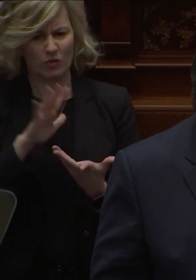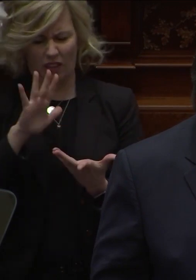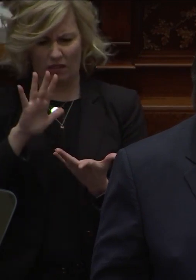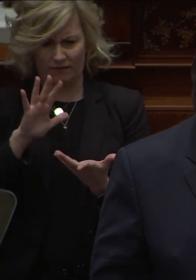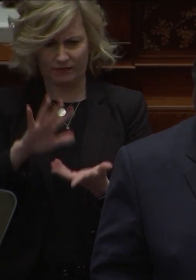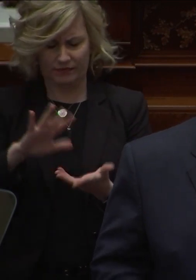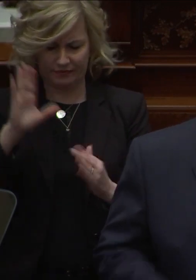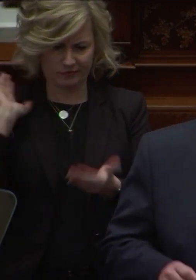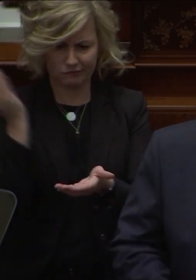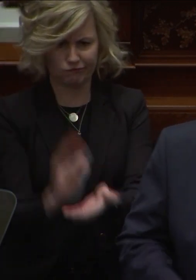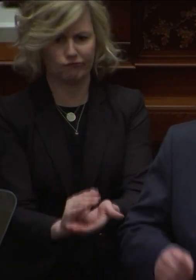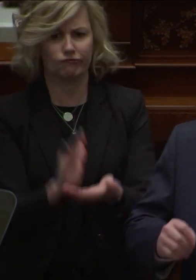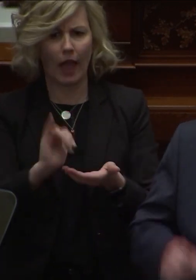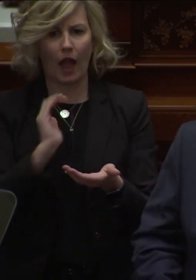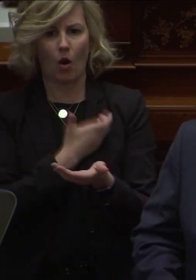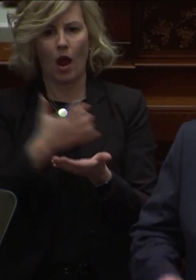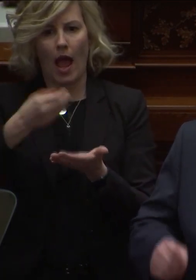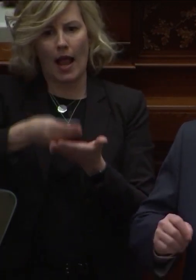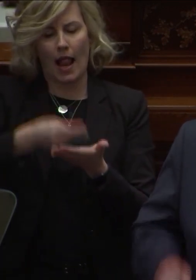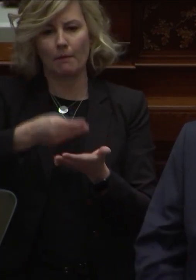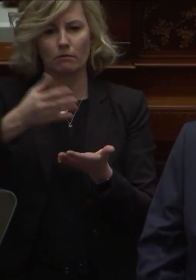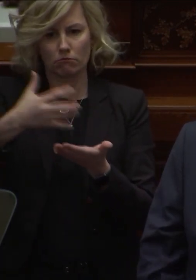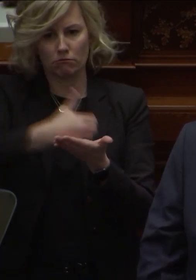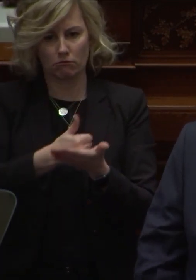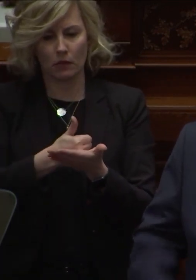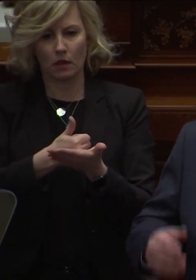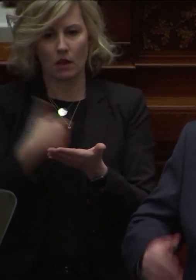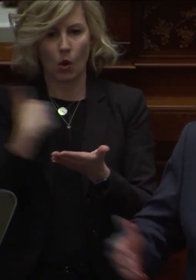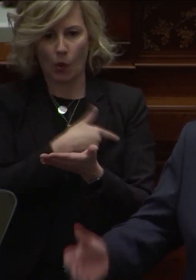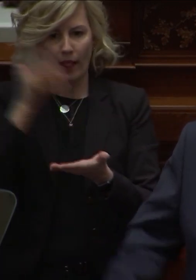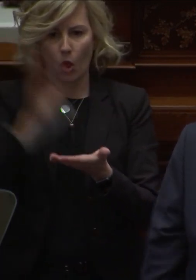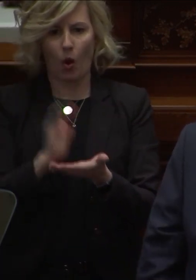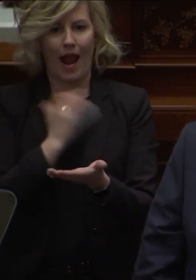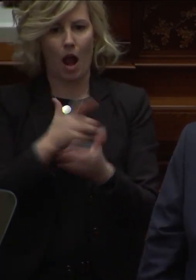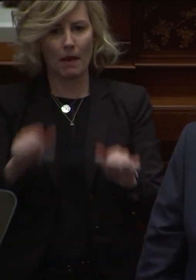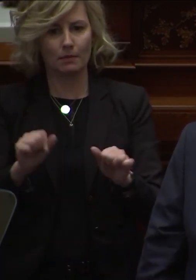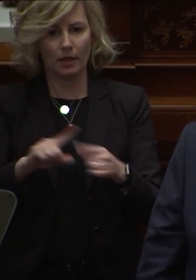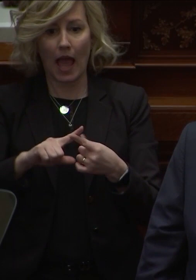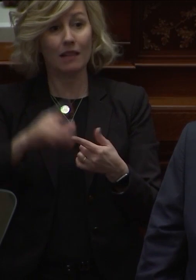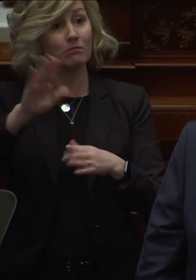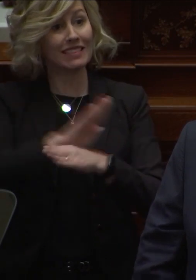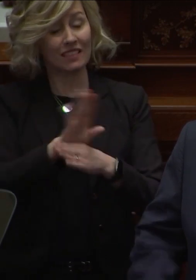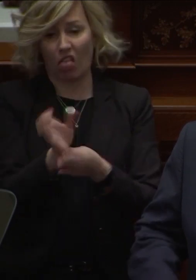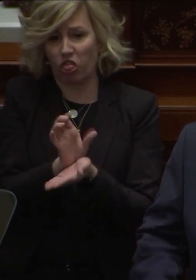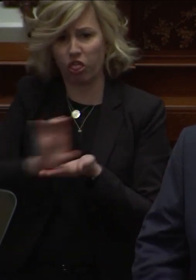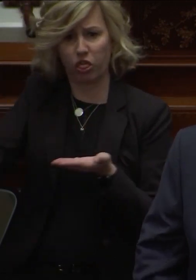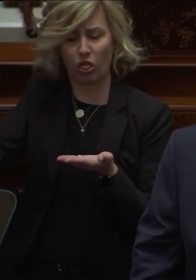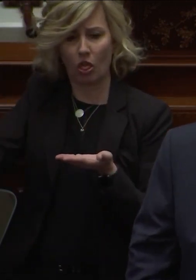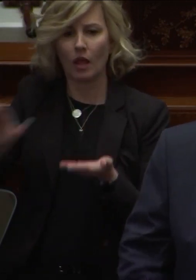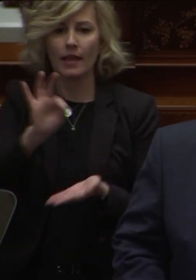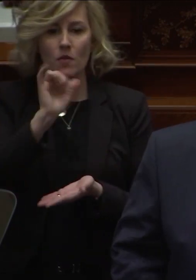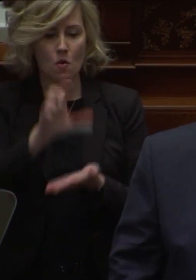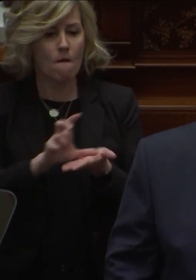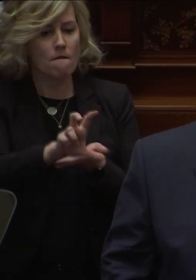COLLEGE AFFORDABILITY, WE CURB NEAR TERM ECONOMIC GROWTH. WE LOWER OUR PROSPECTS FOR FUTURE REVENUE, AND WE DRIVE